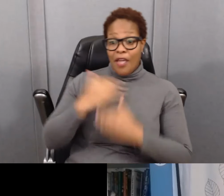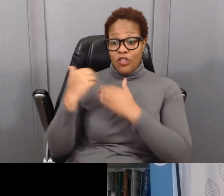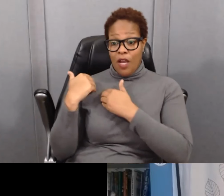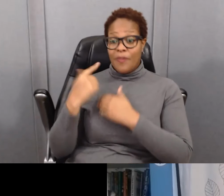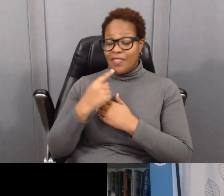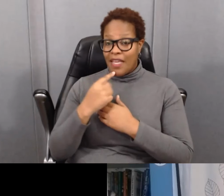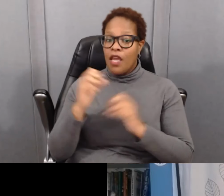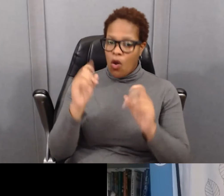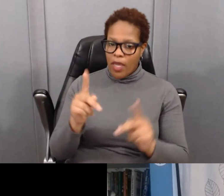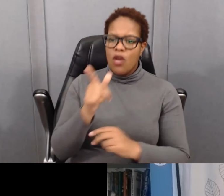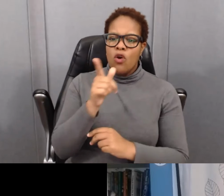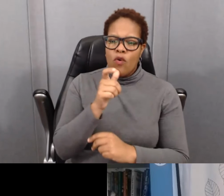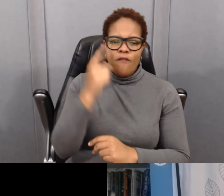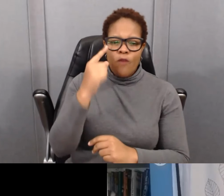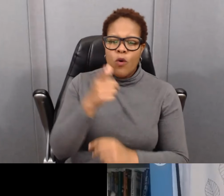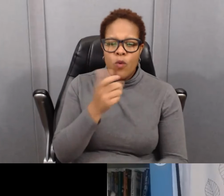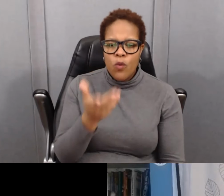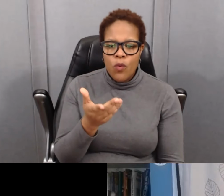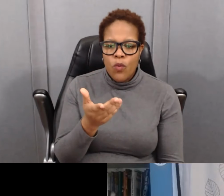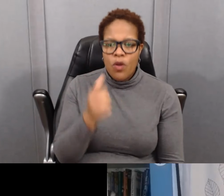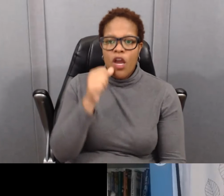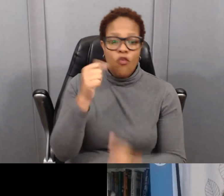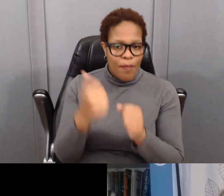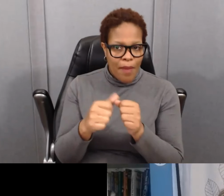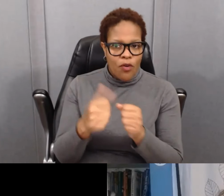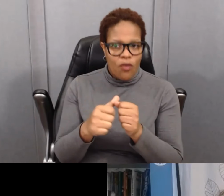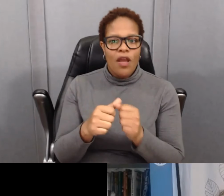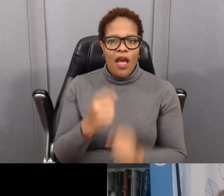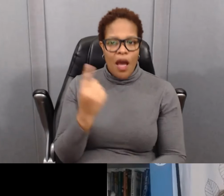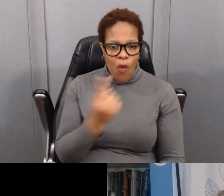okay, who is this for? Remember, I'm always gonna try to center you.